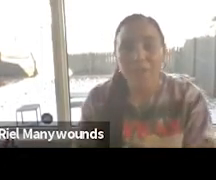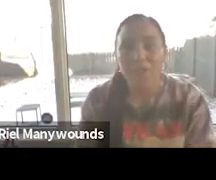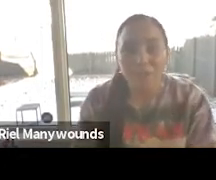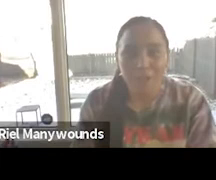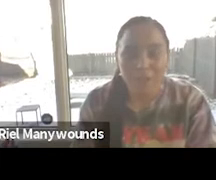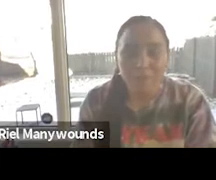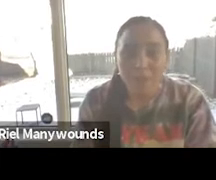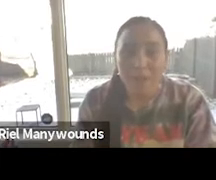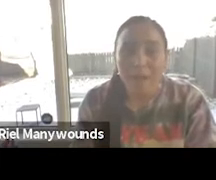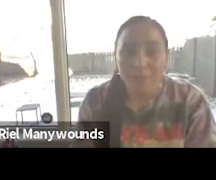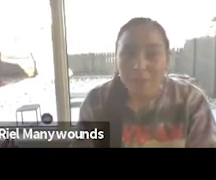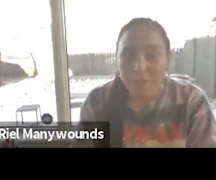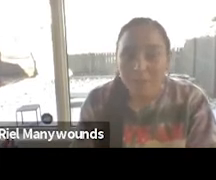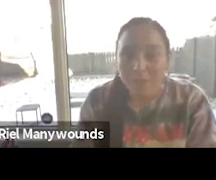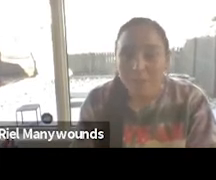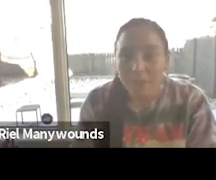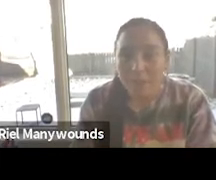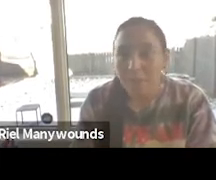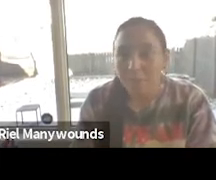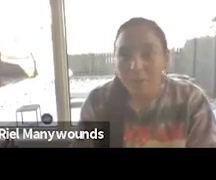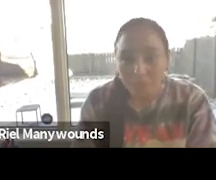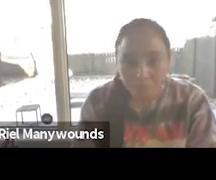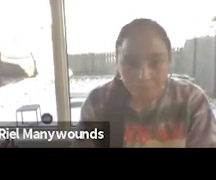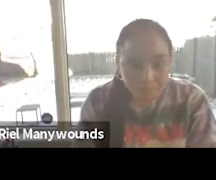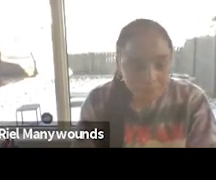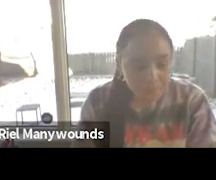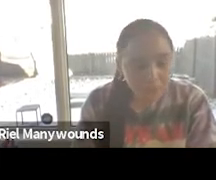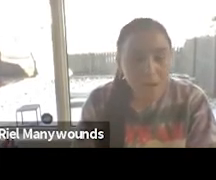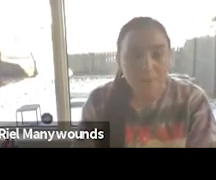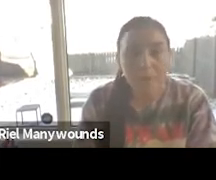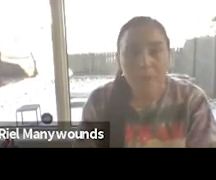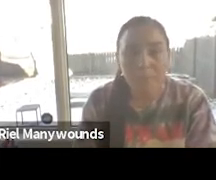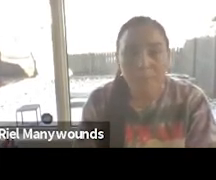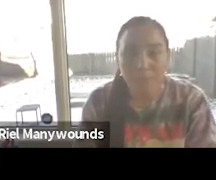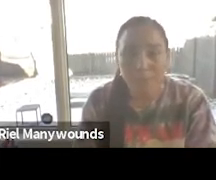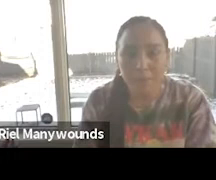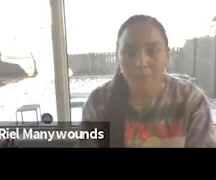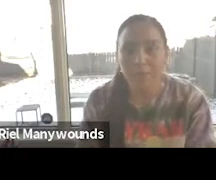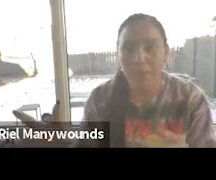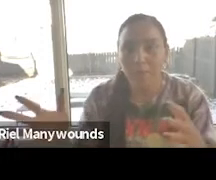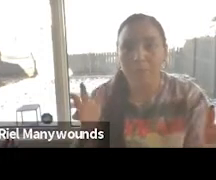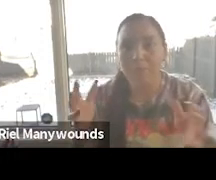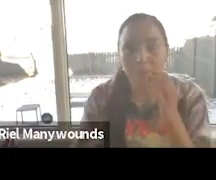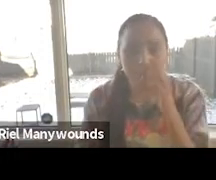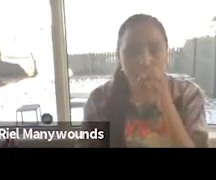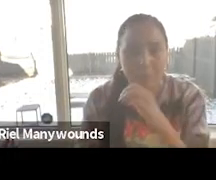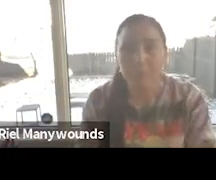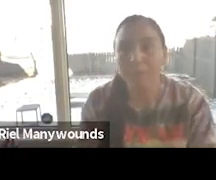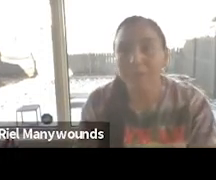circular thing. At first it was a penguin spiral. But then we sort of like once we met and we